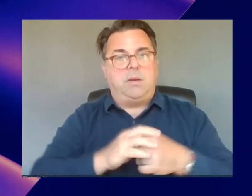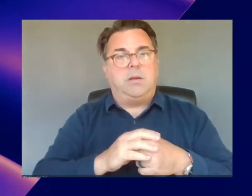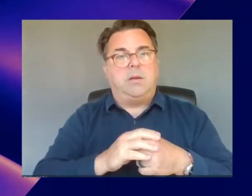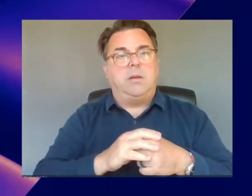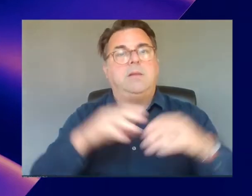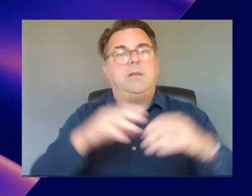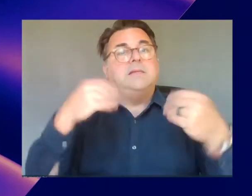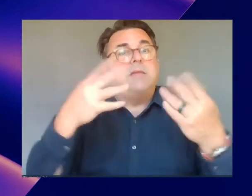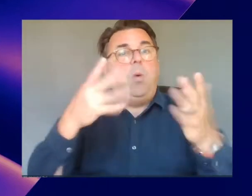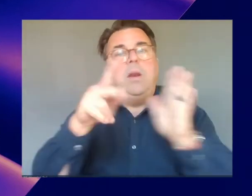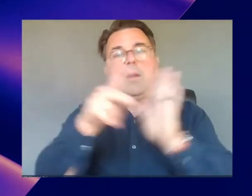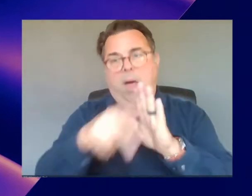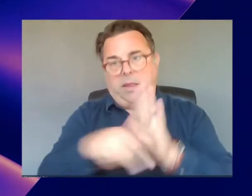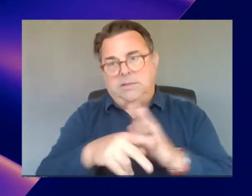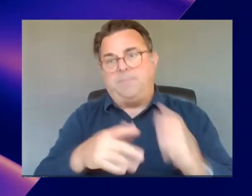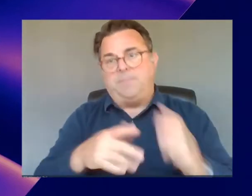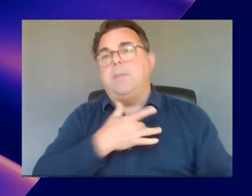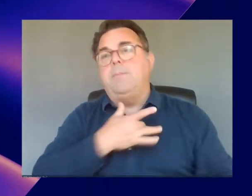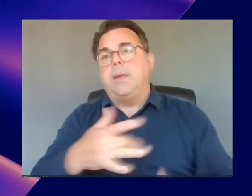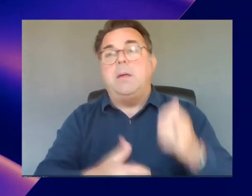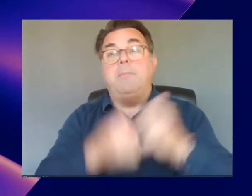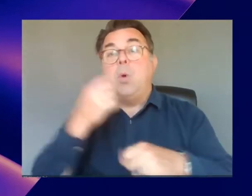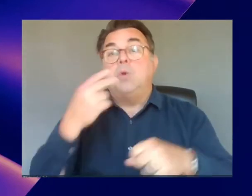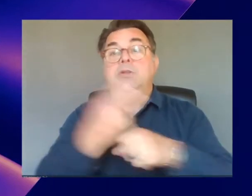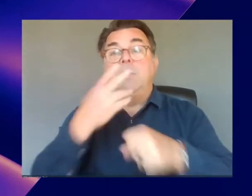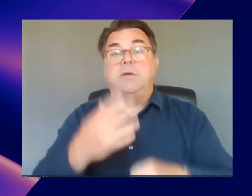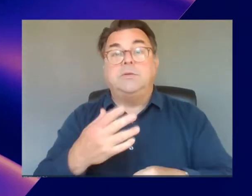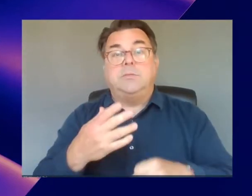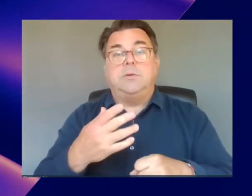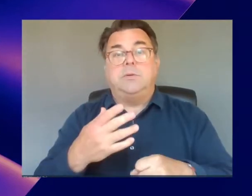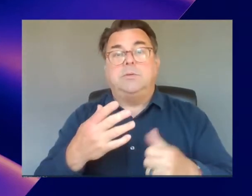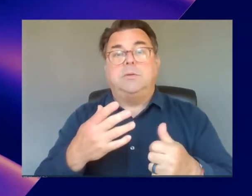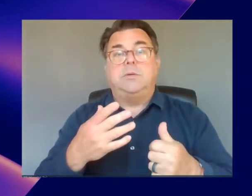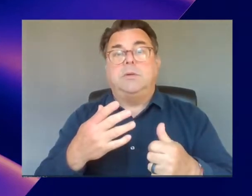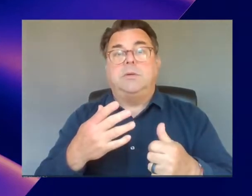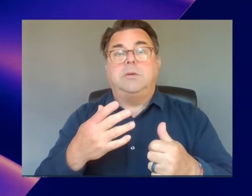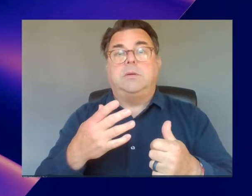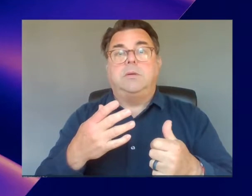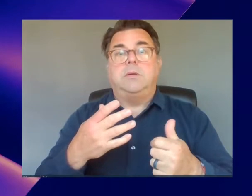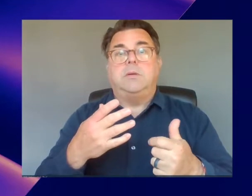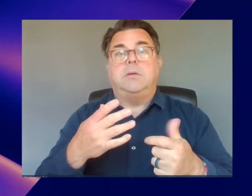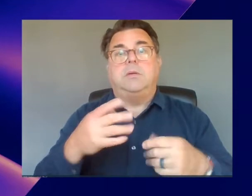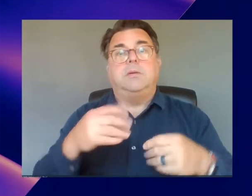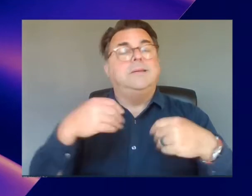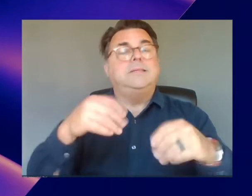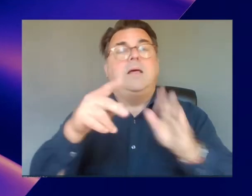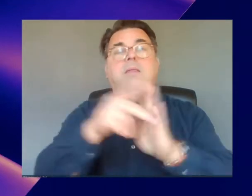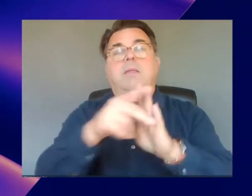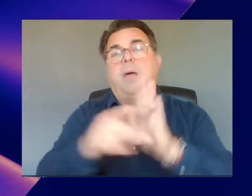Right- - Generally, most of the customer, they do the B2B. They sell the policies through an agent.